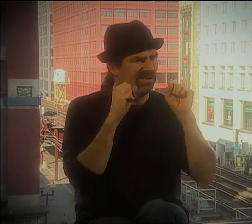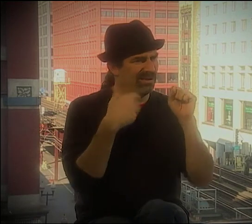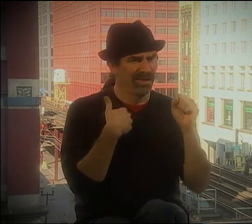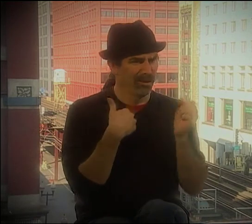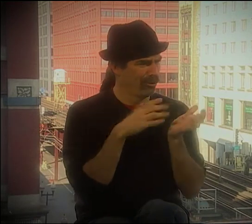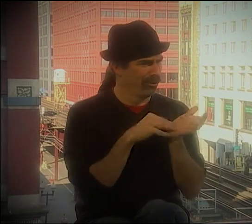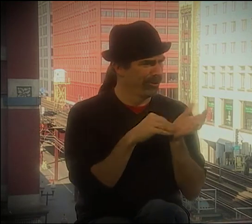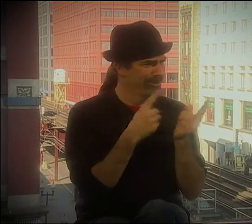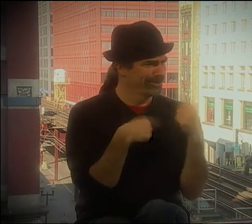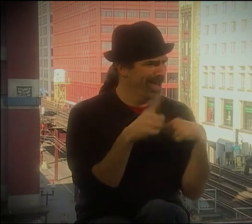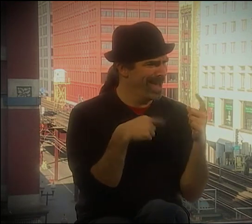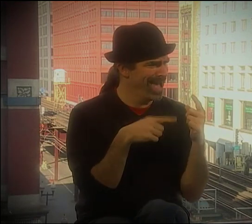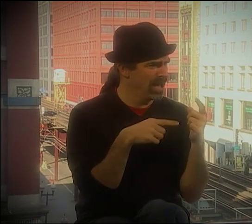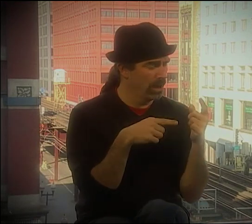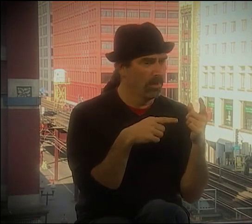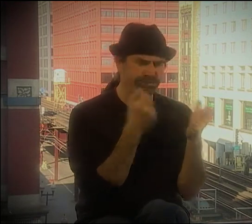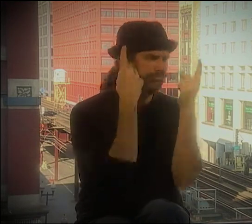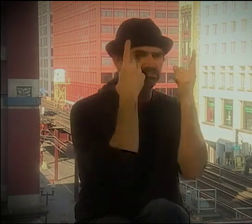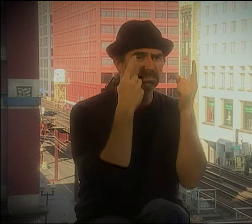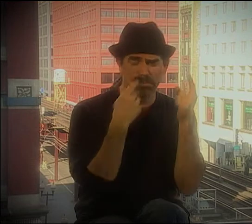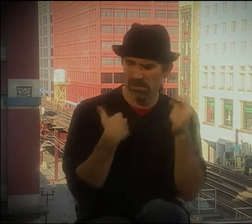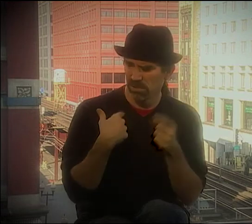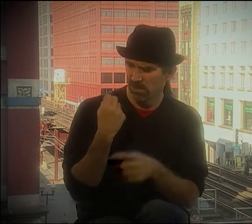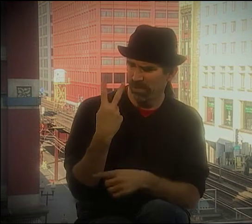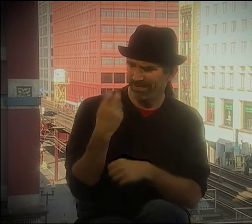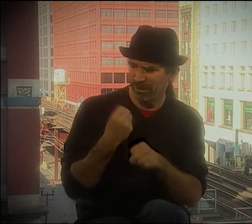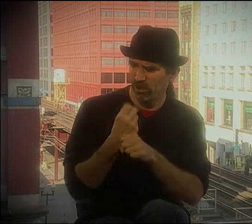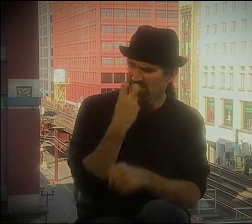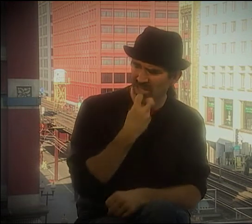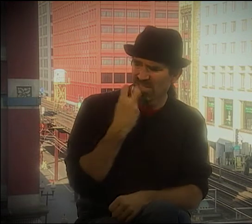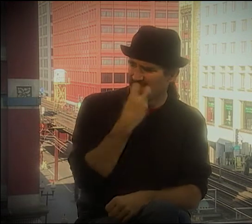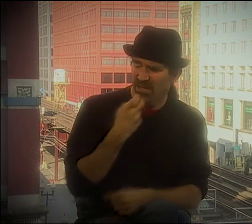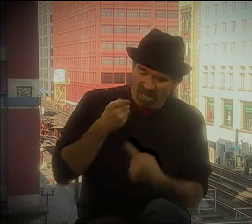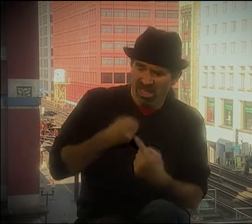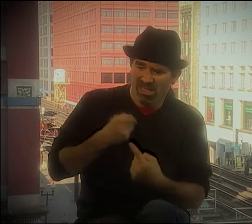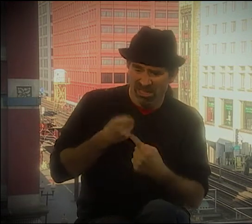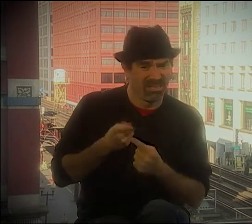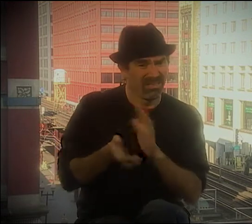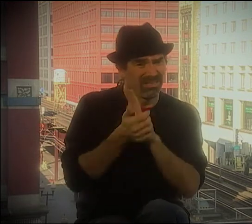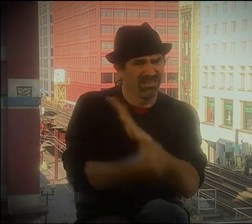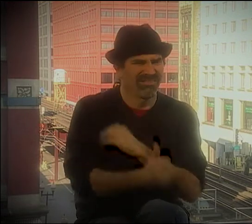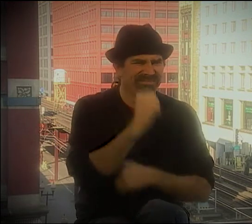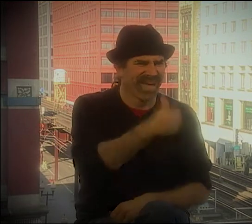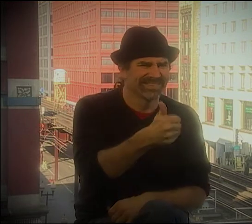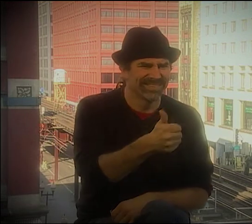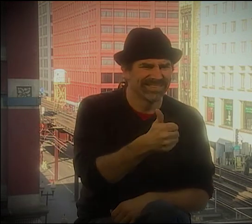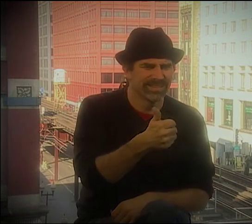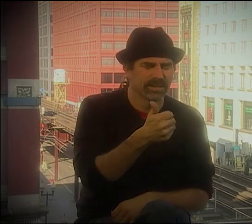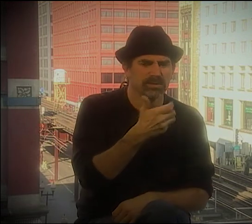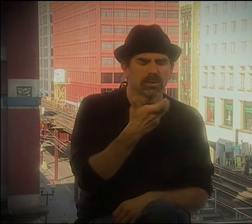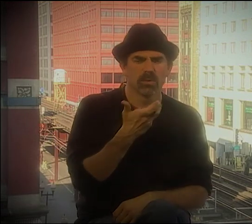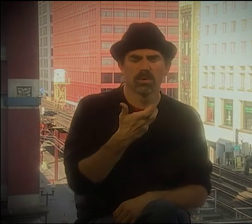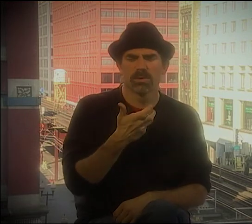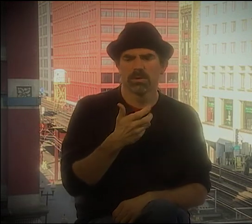SO I HAD GROWN UP IN ALL THESE ORAL SCHOOLS, AND I WAS STILL AMAZED BECAUSE ONCE I LEARNED SIGN LANGUAGE, EVERYTHING SEEMED SO MUCH EASIER TO ME.